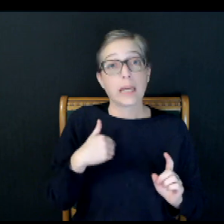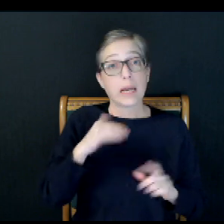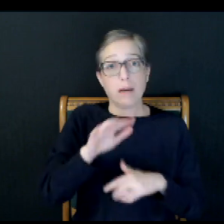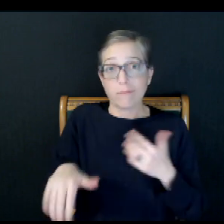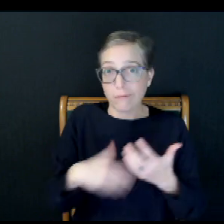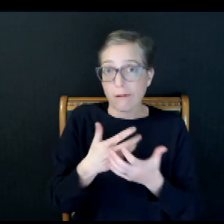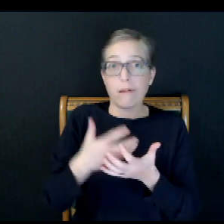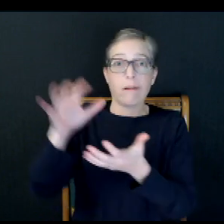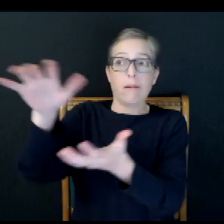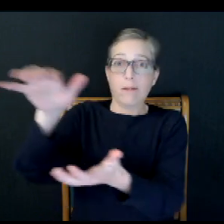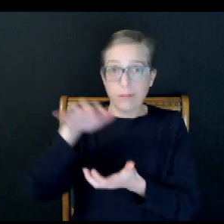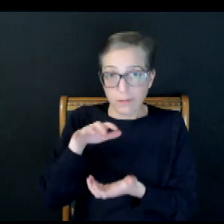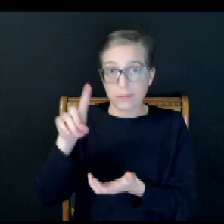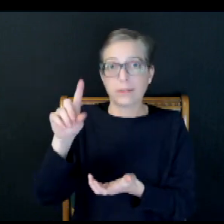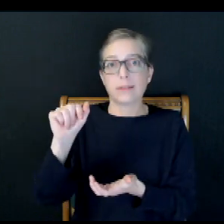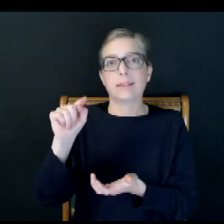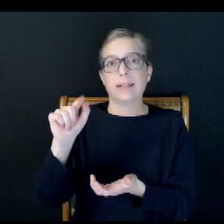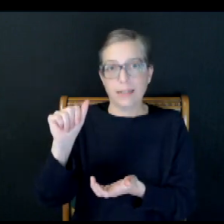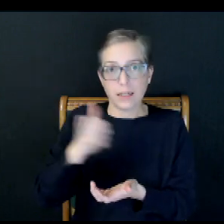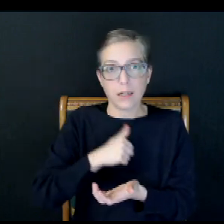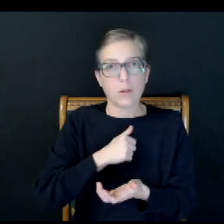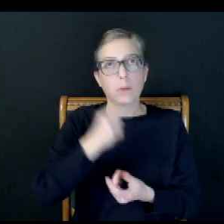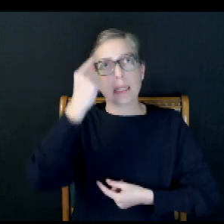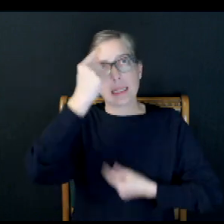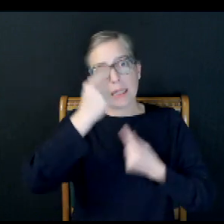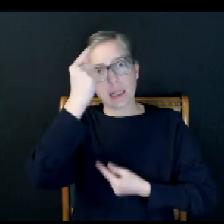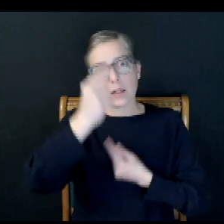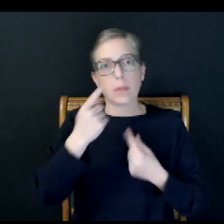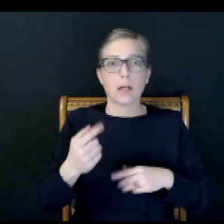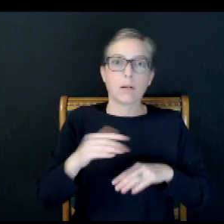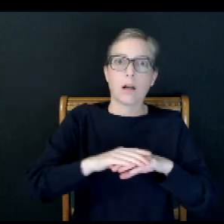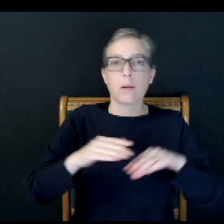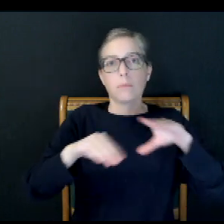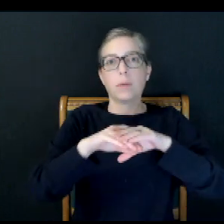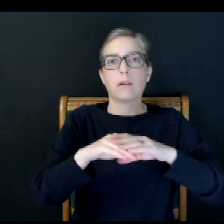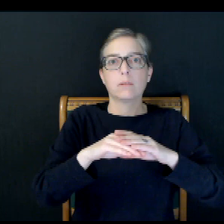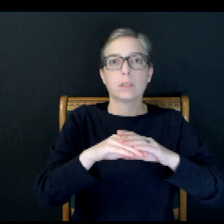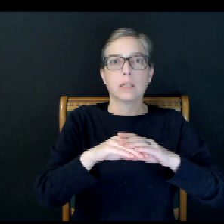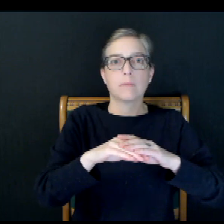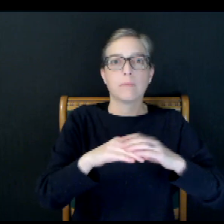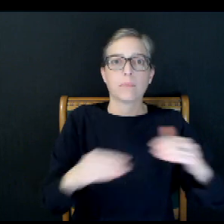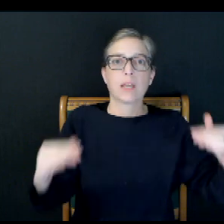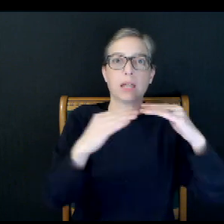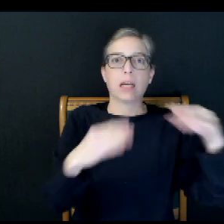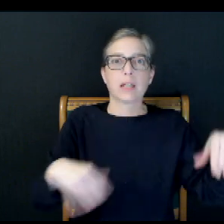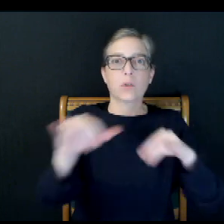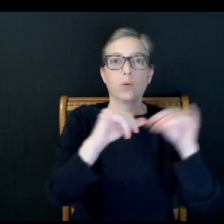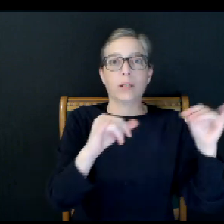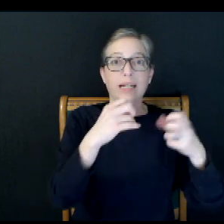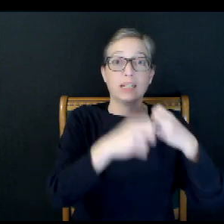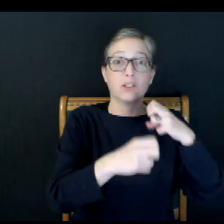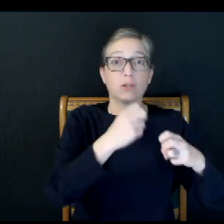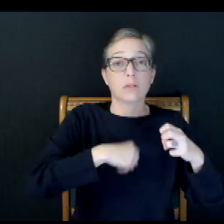the compounding equity issues, we think representation and programs is a good place to start.